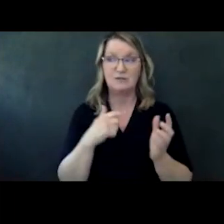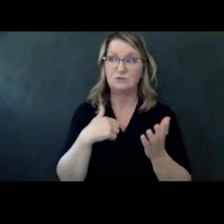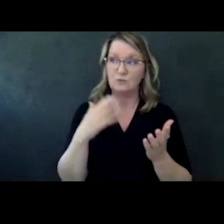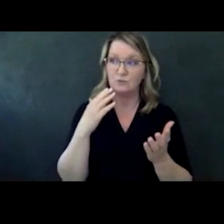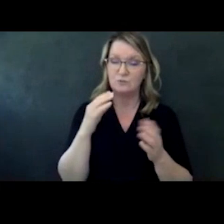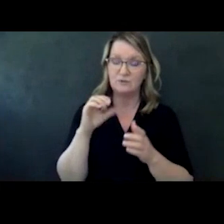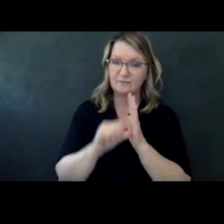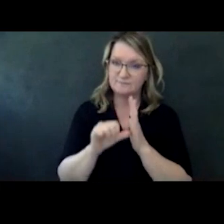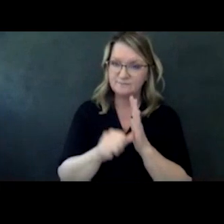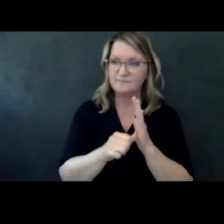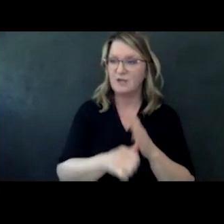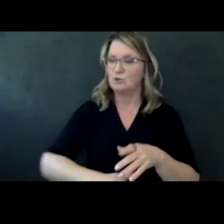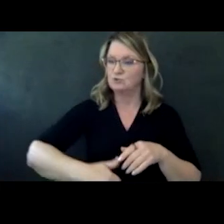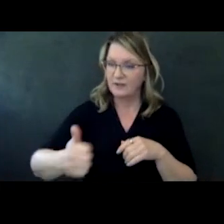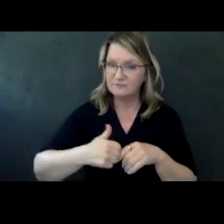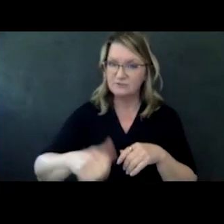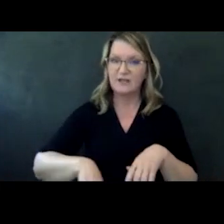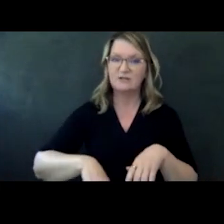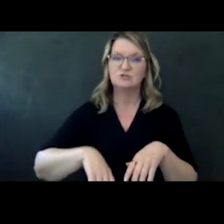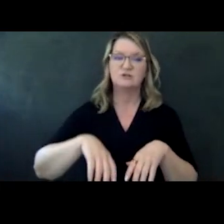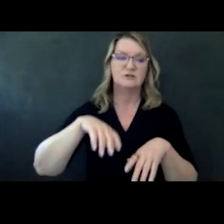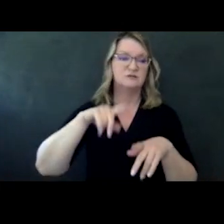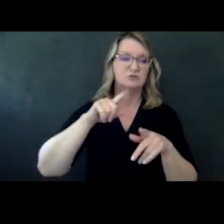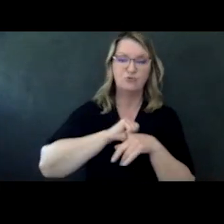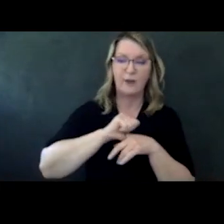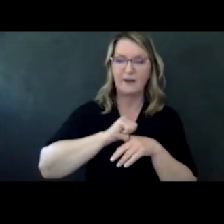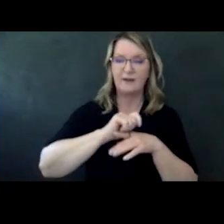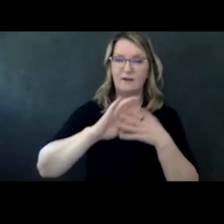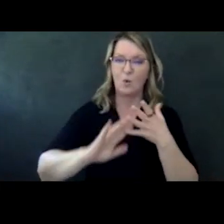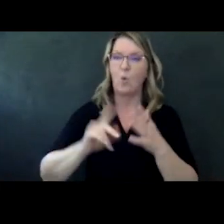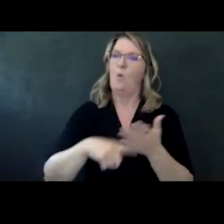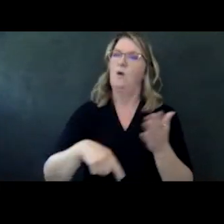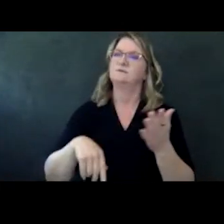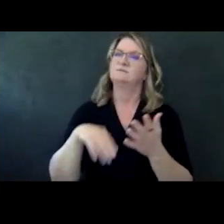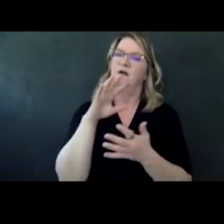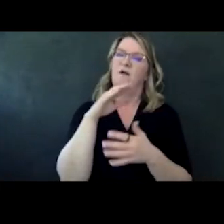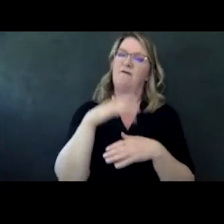benefits counseling are available, And what they can expect out of the process from securing a job